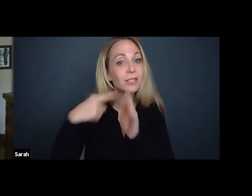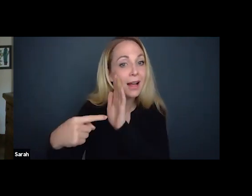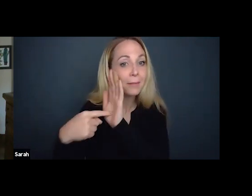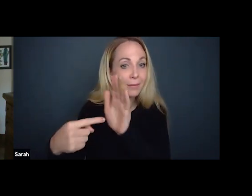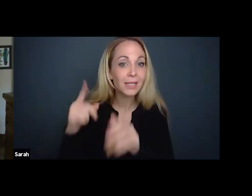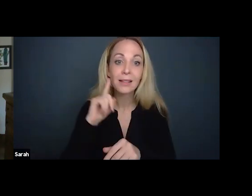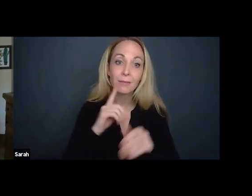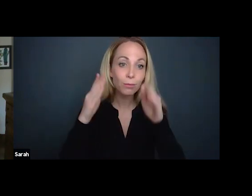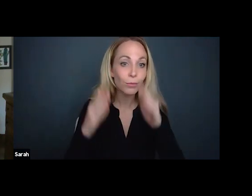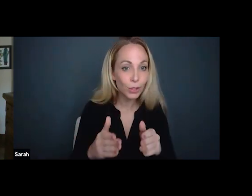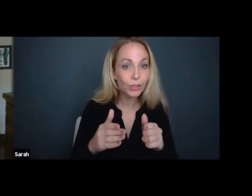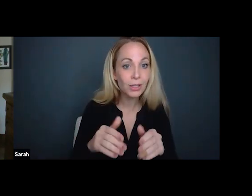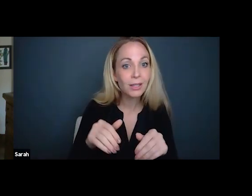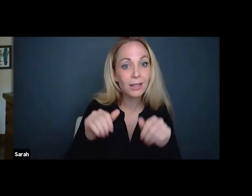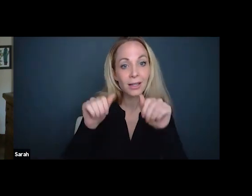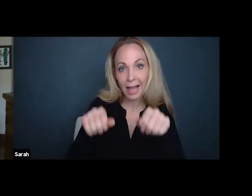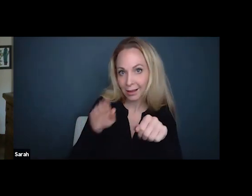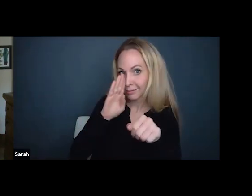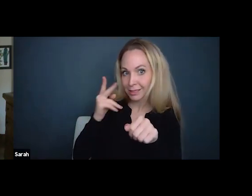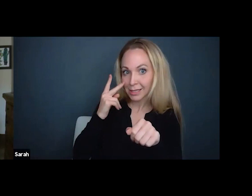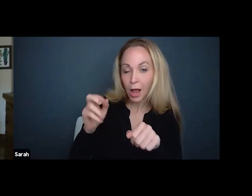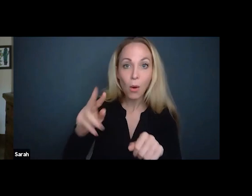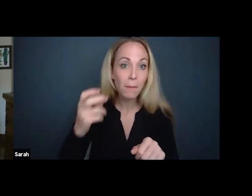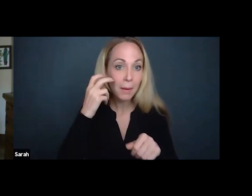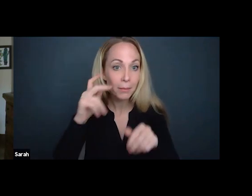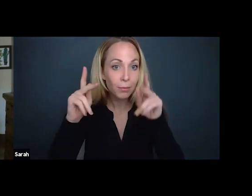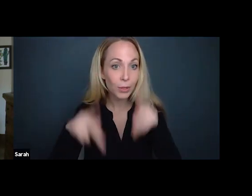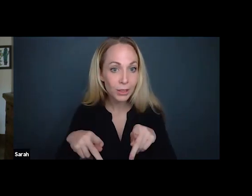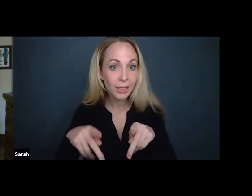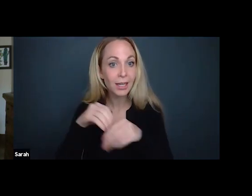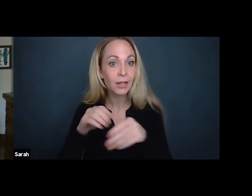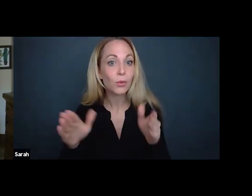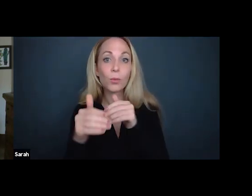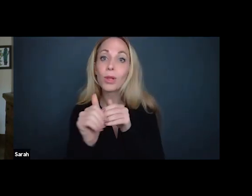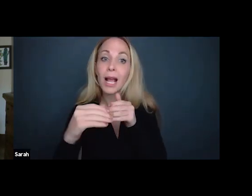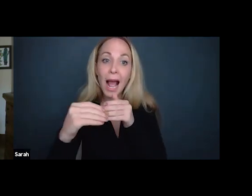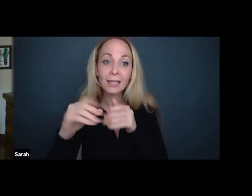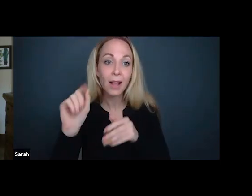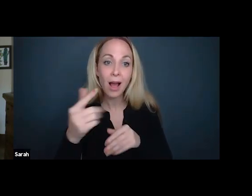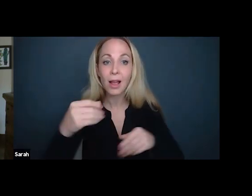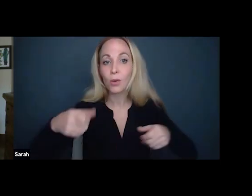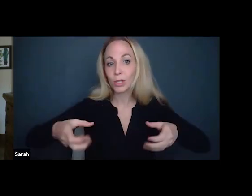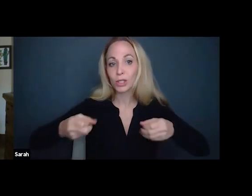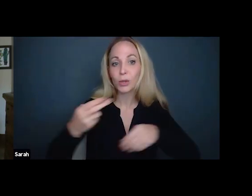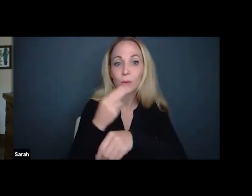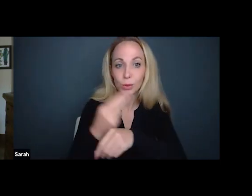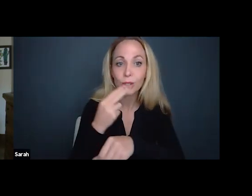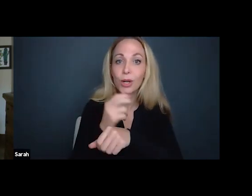A blind person could make room for their guide dog. And a wheelchair user could roll up to the table.